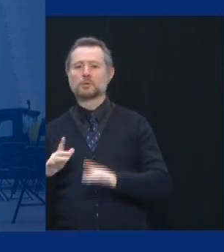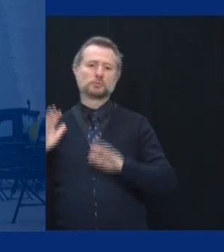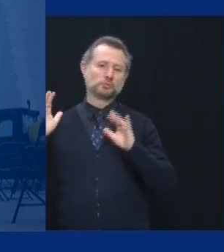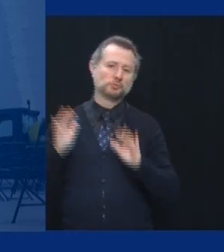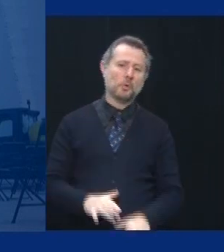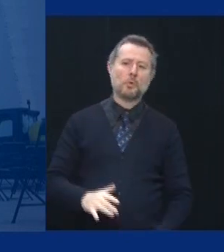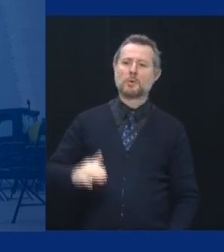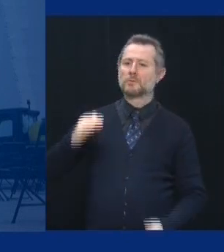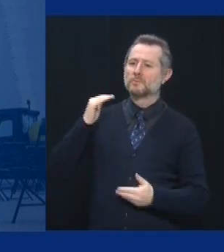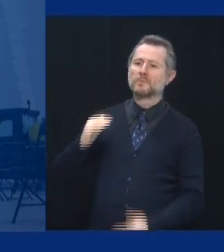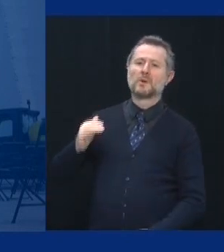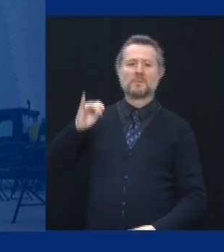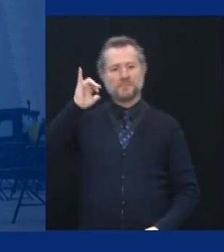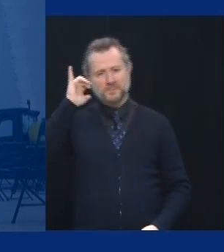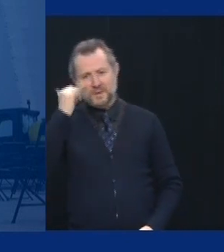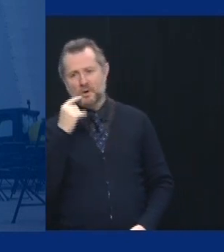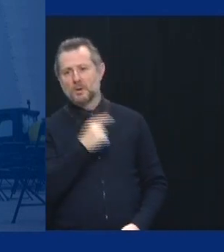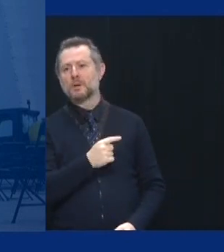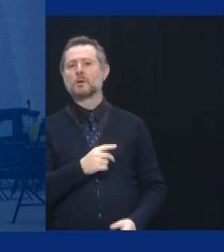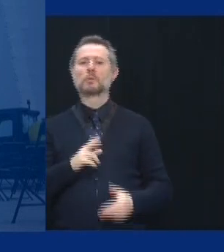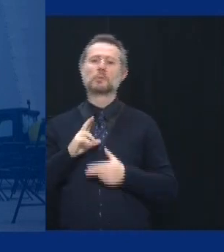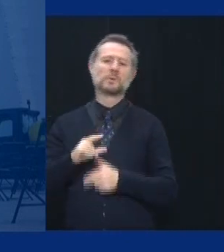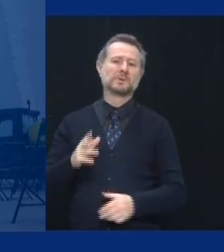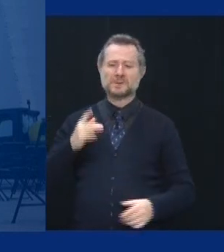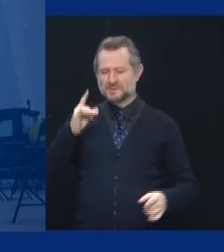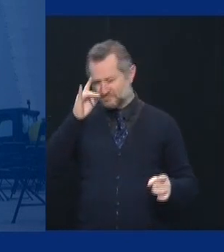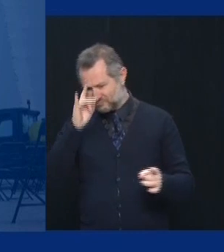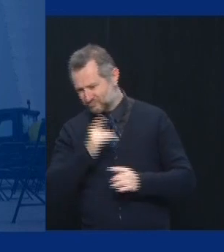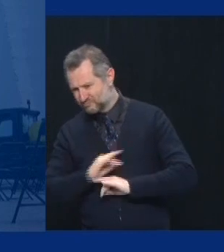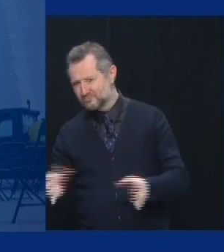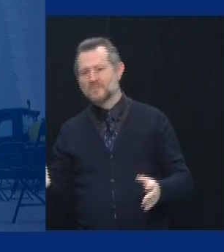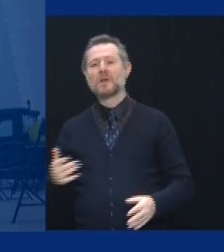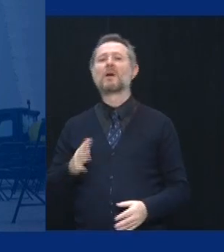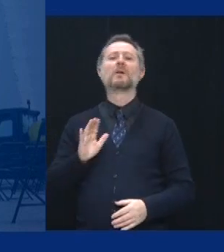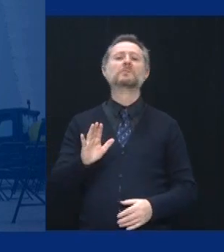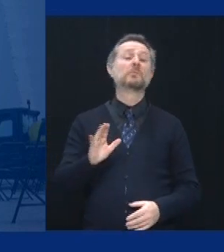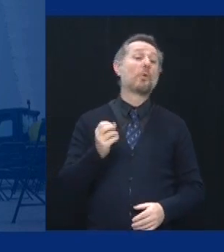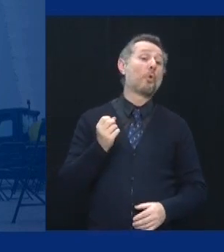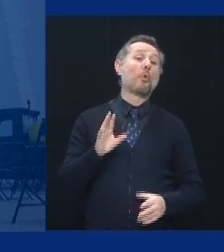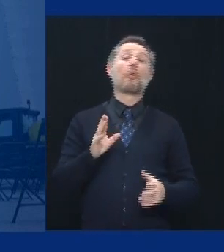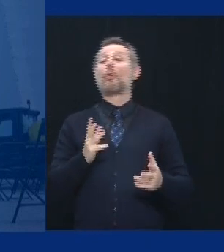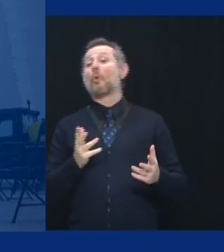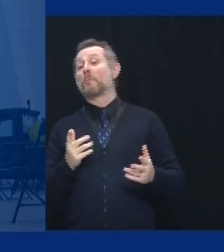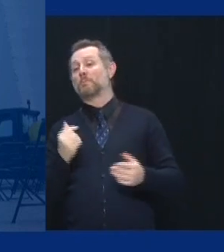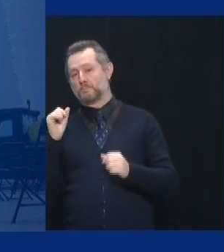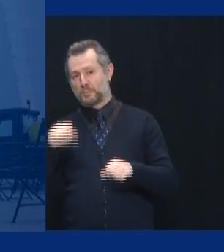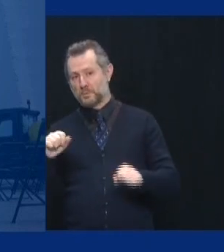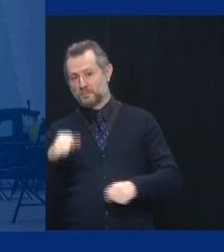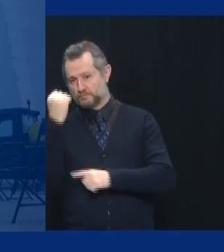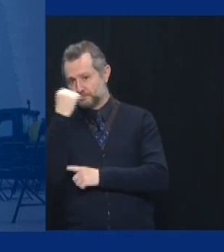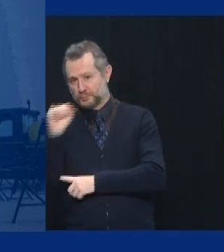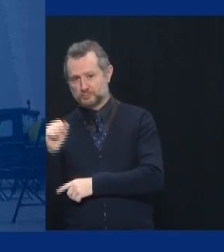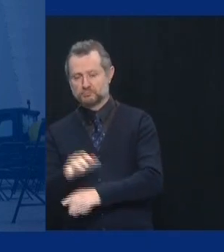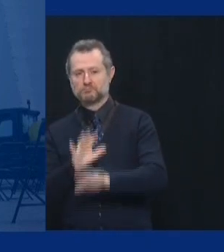TIME IS REQUIRED. FLOOD, IF IT'S SEVEN FEET OF SNOW IN BUFFALO, IF IT'S